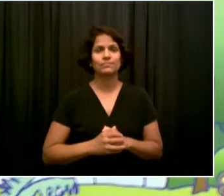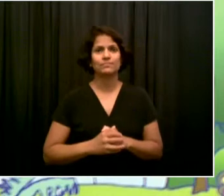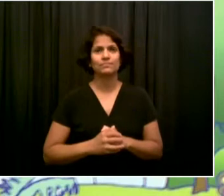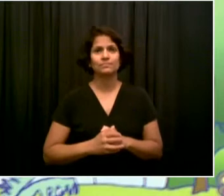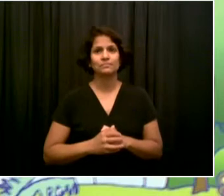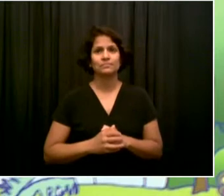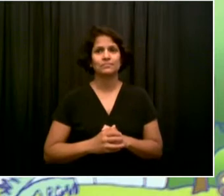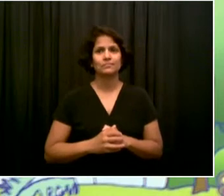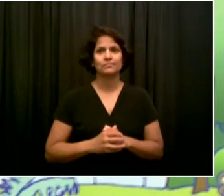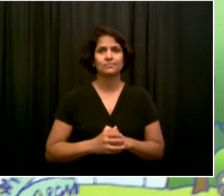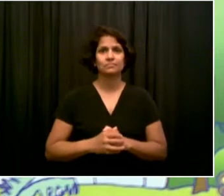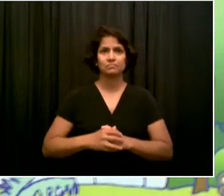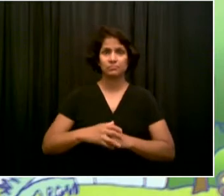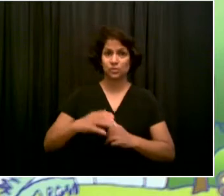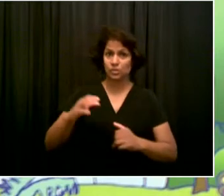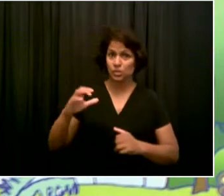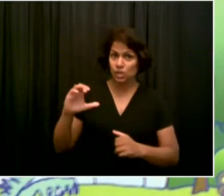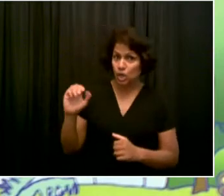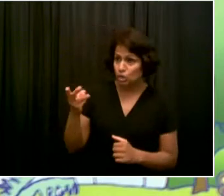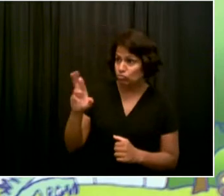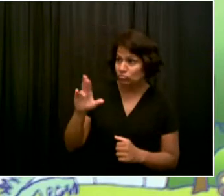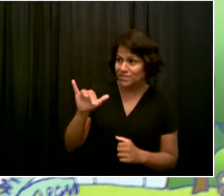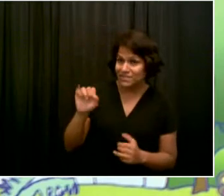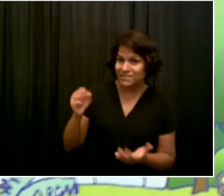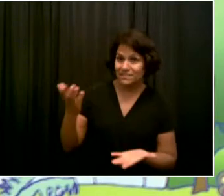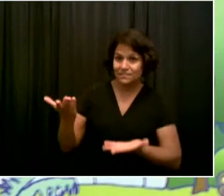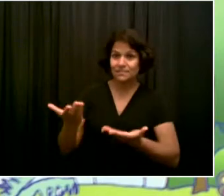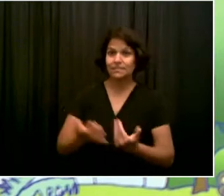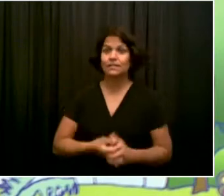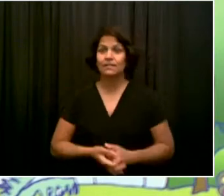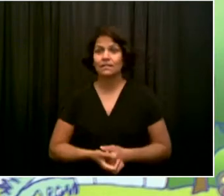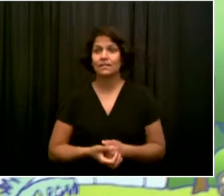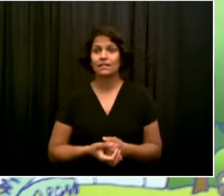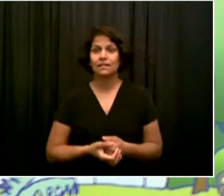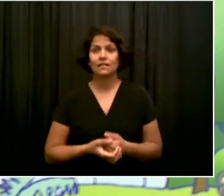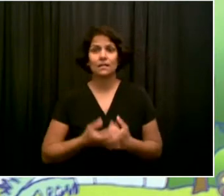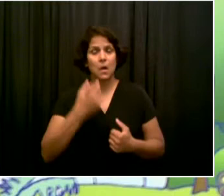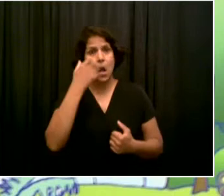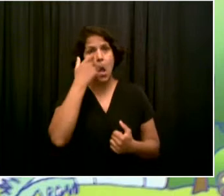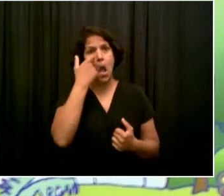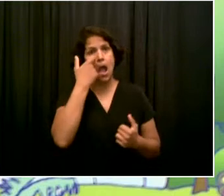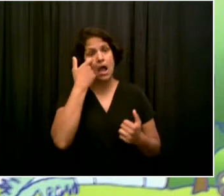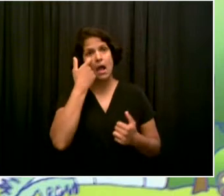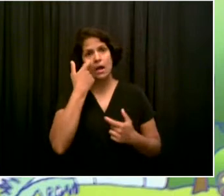DAILY NEWS.